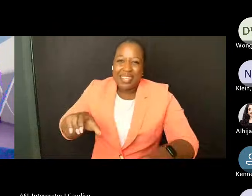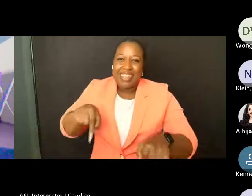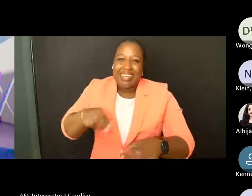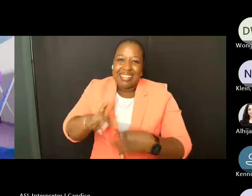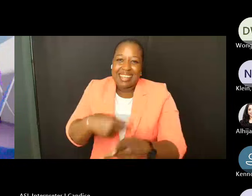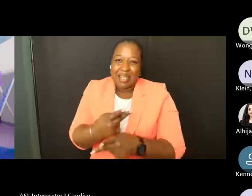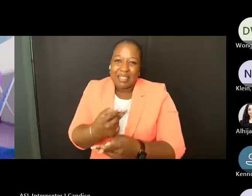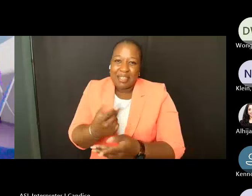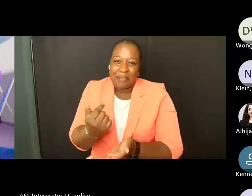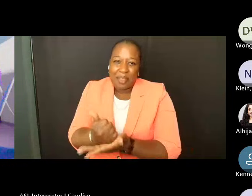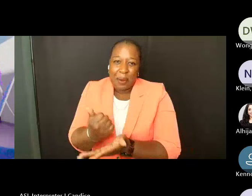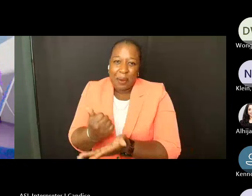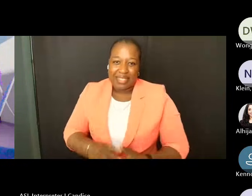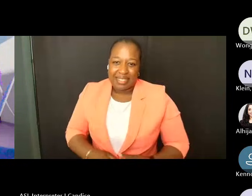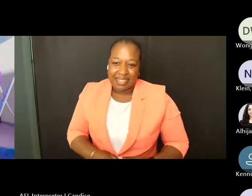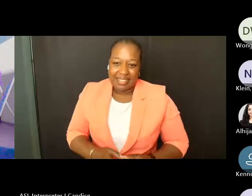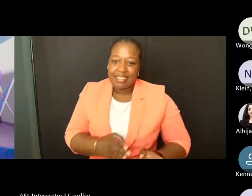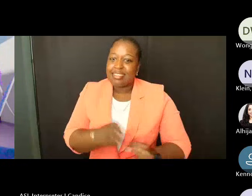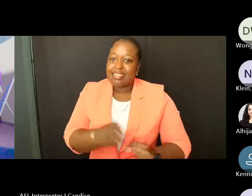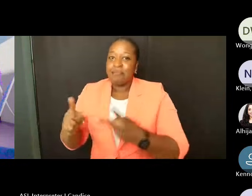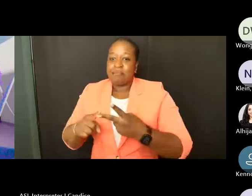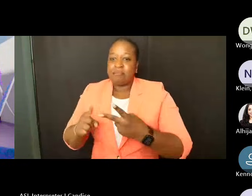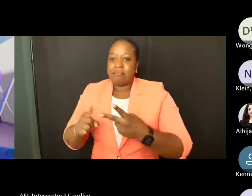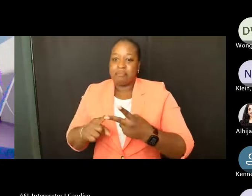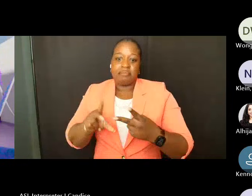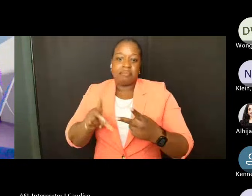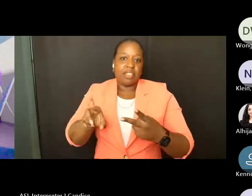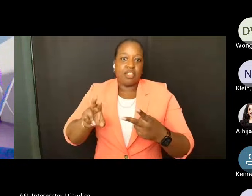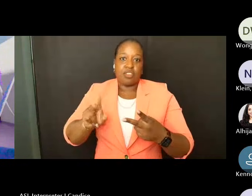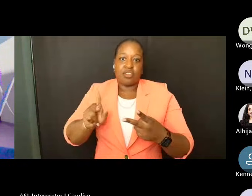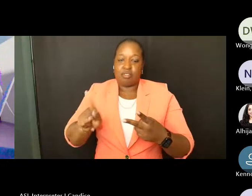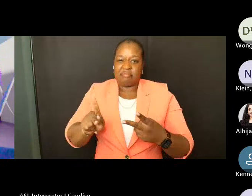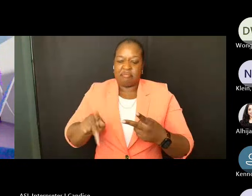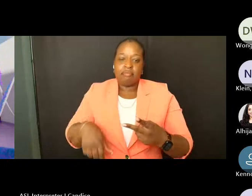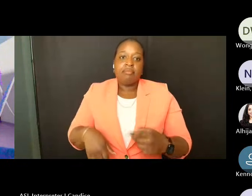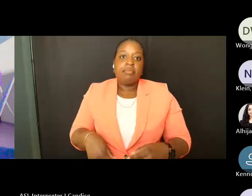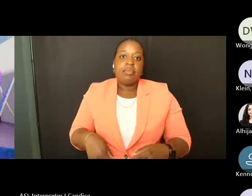Lakshmana Krishnamurti: If I may add to it. You know, with 51 centers for one product and